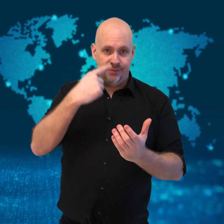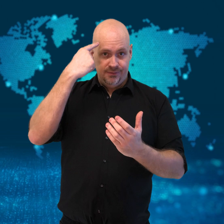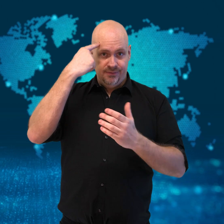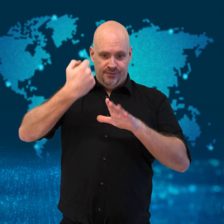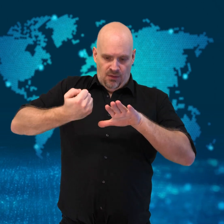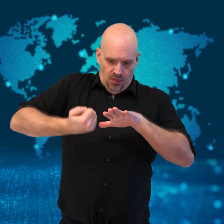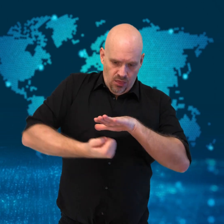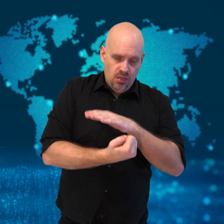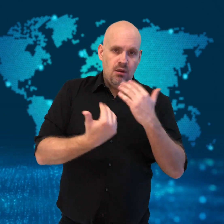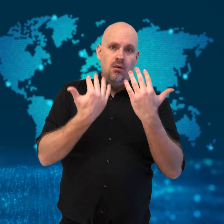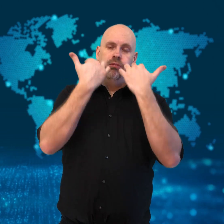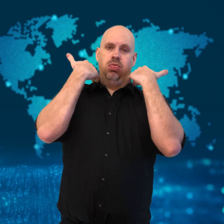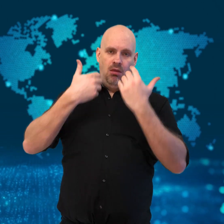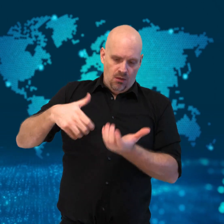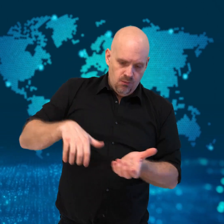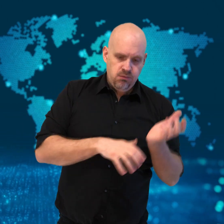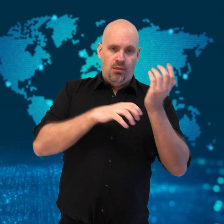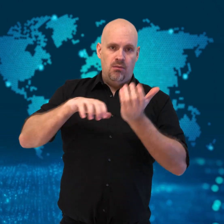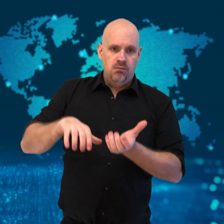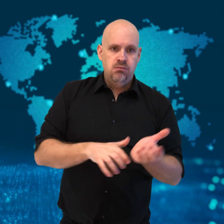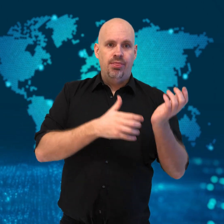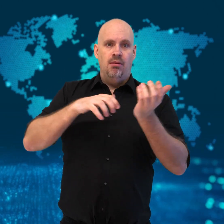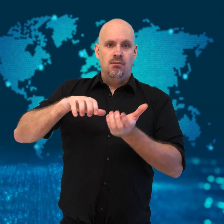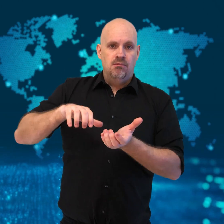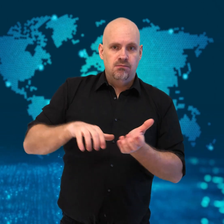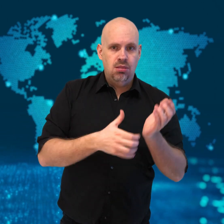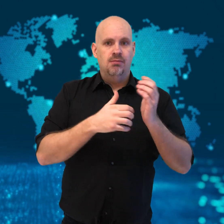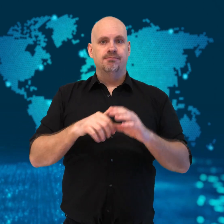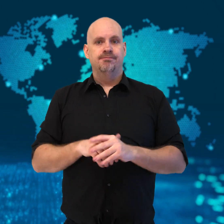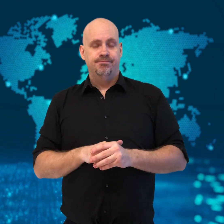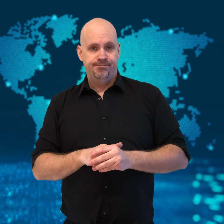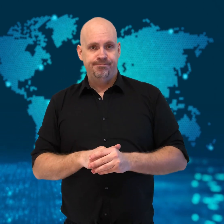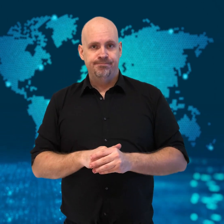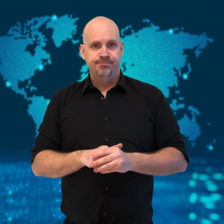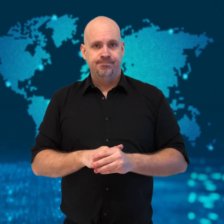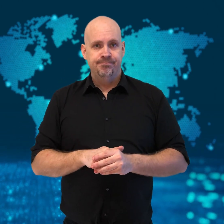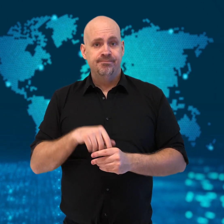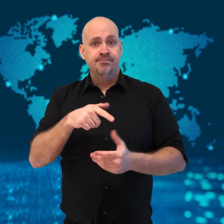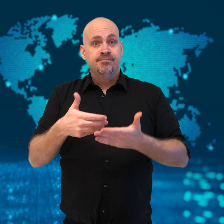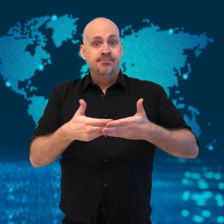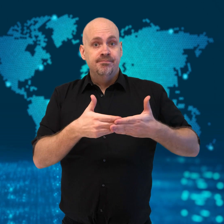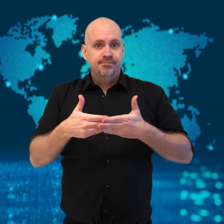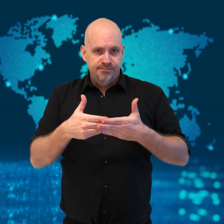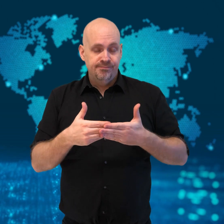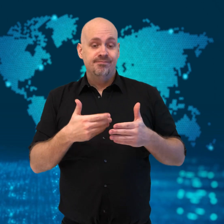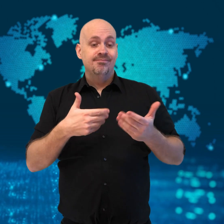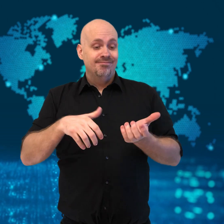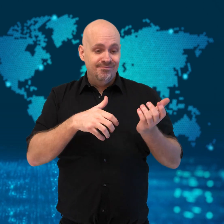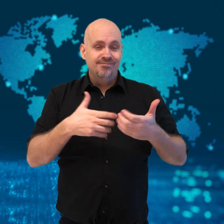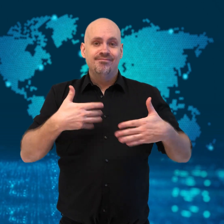taken by paramedics to an intensive care unit at a nearby hospital,